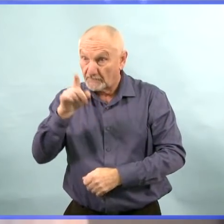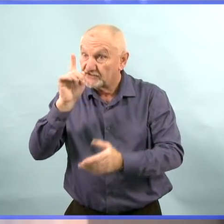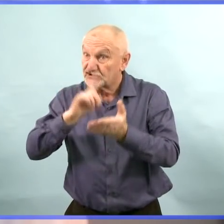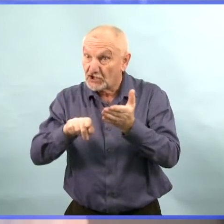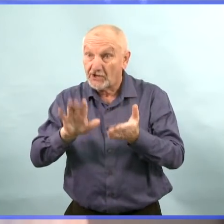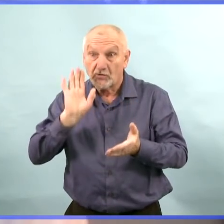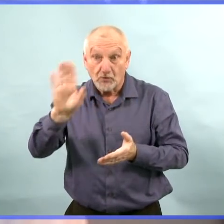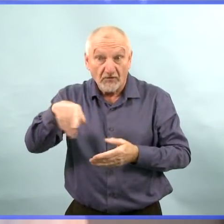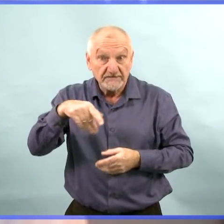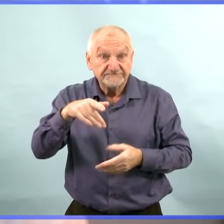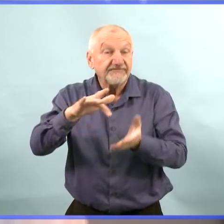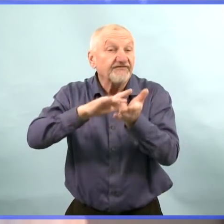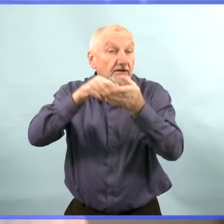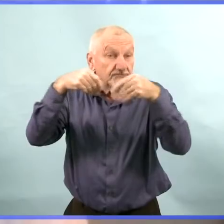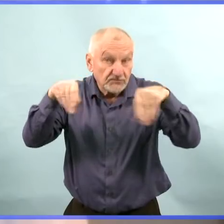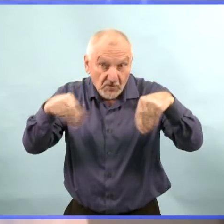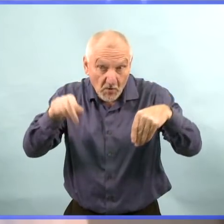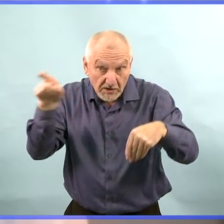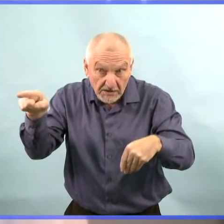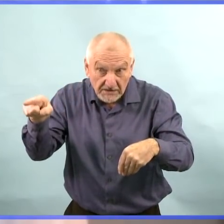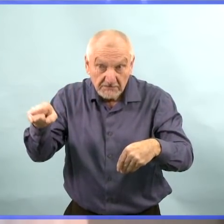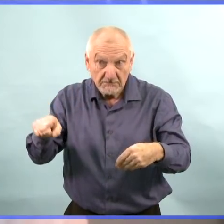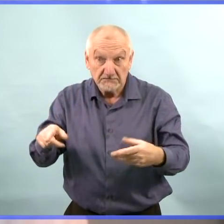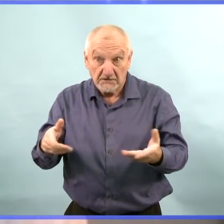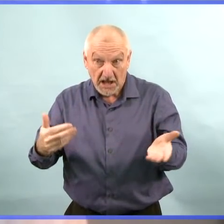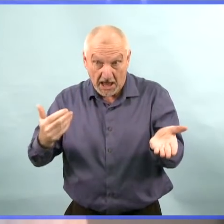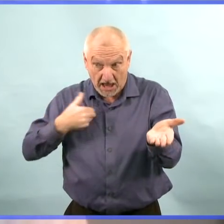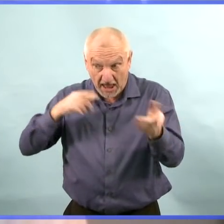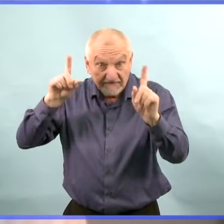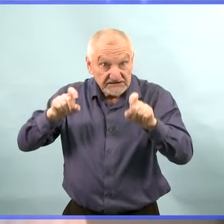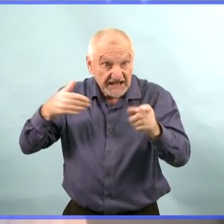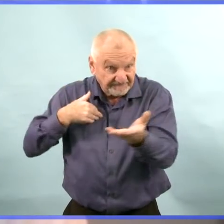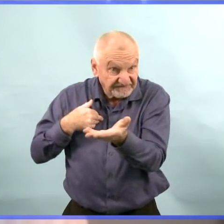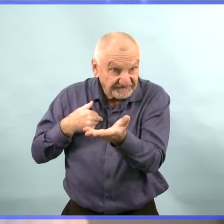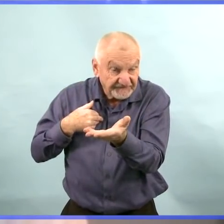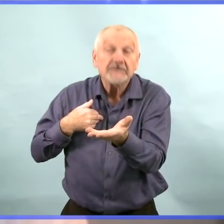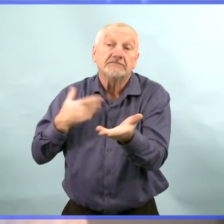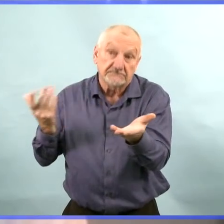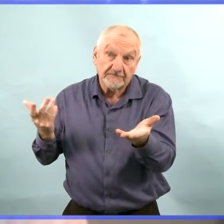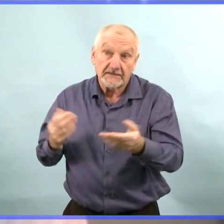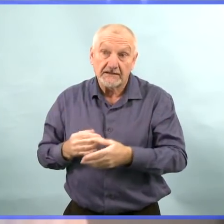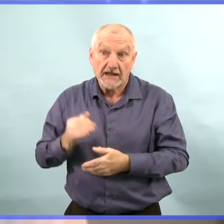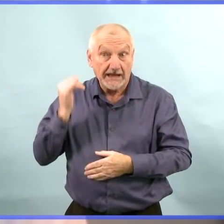pharmacies set their own prices for these service so people are encouraged to ask about the cost